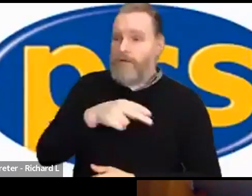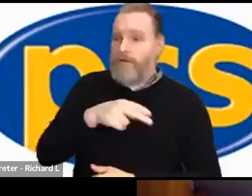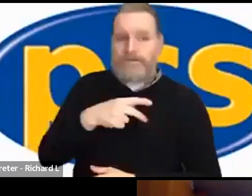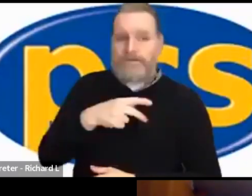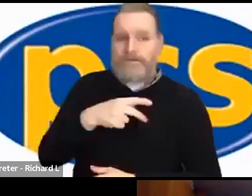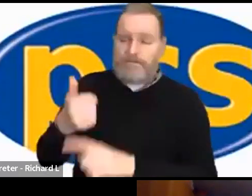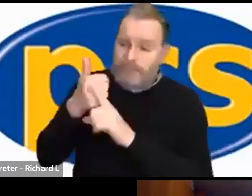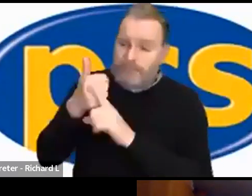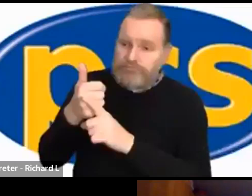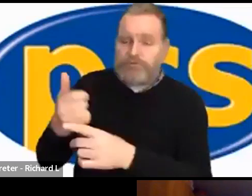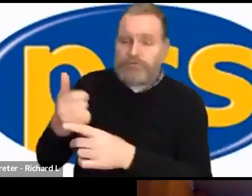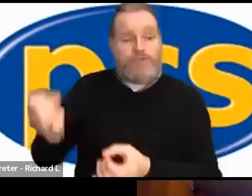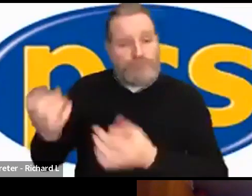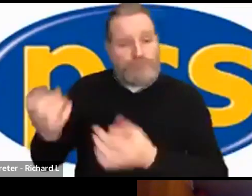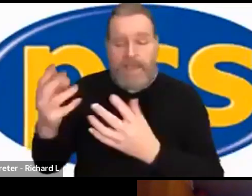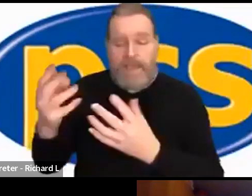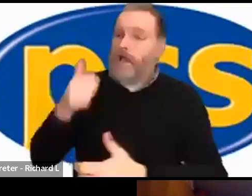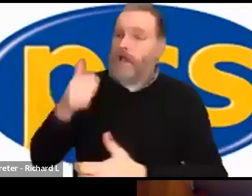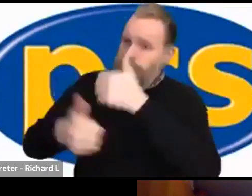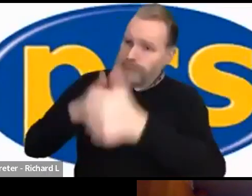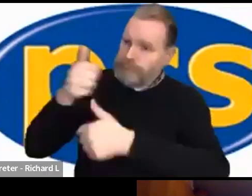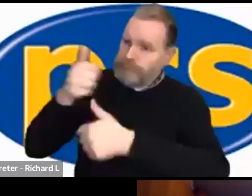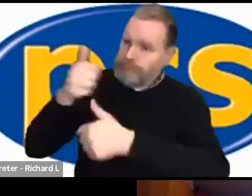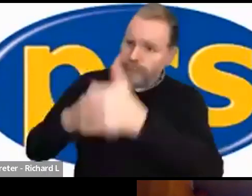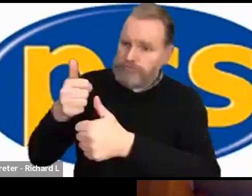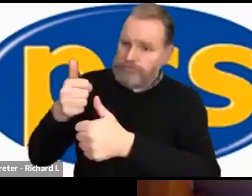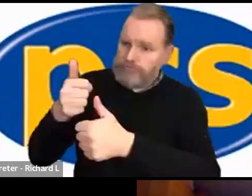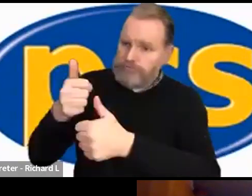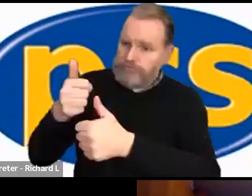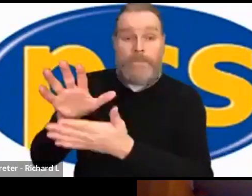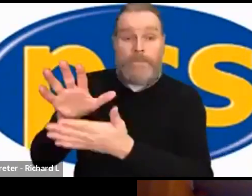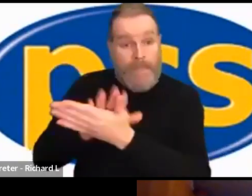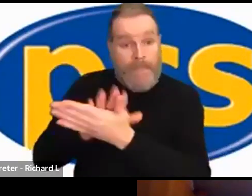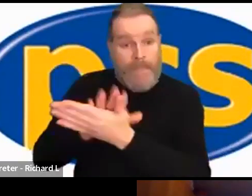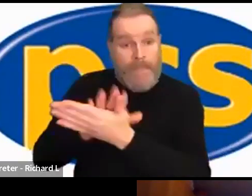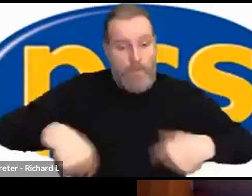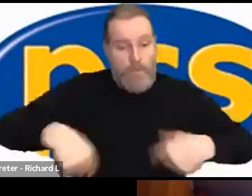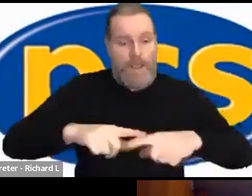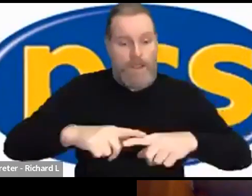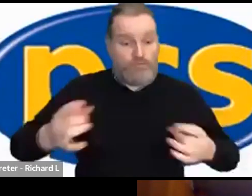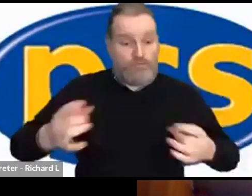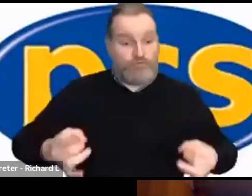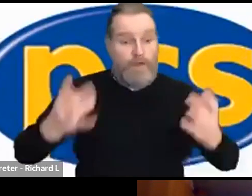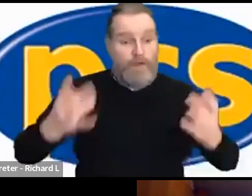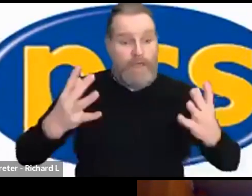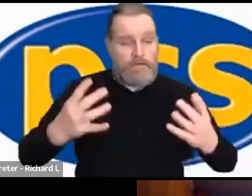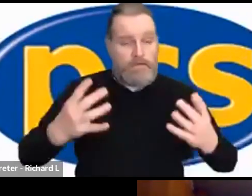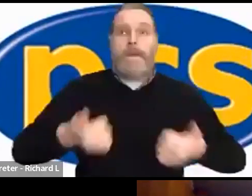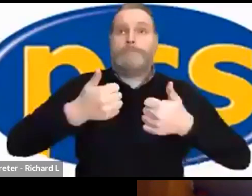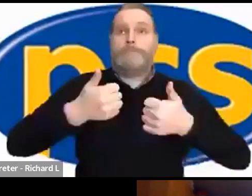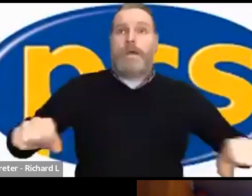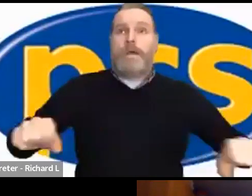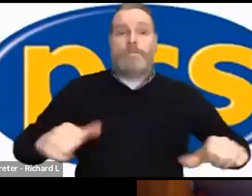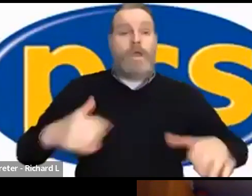activists who went and supported the picket lines, said messages support what it but what it tells us is to pport what it tells us is taking industrial action works.